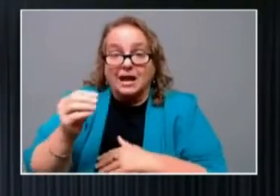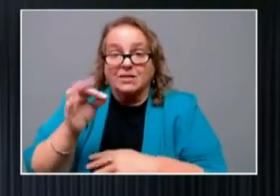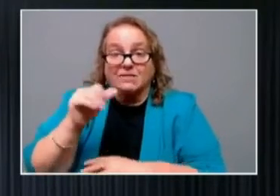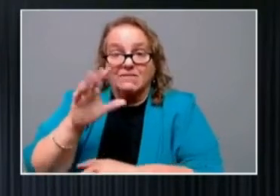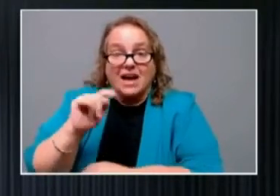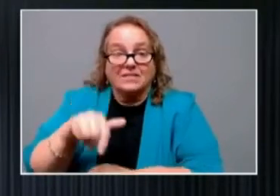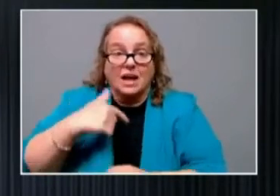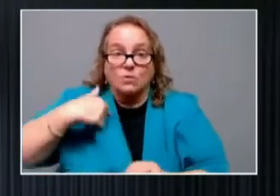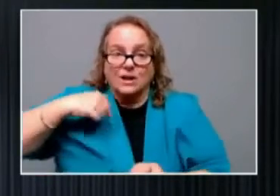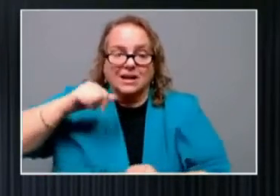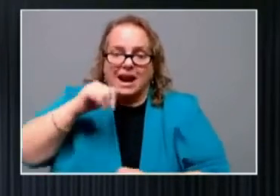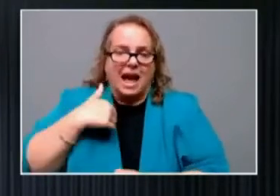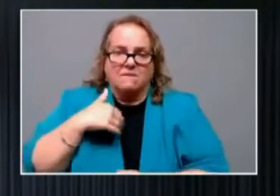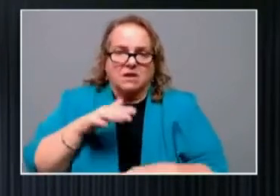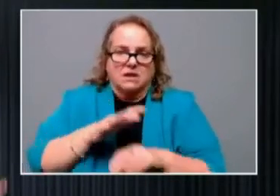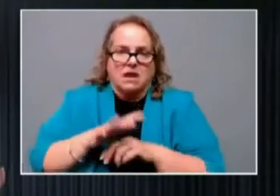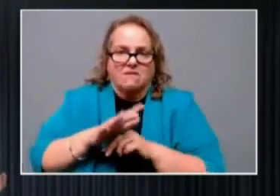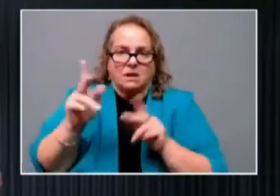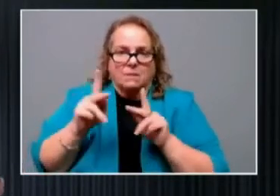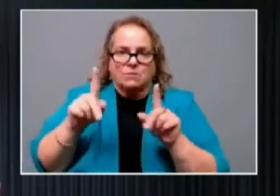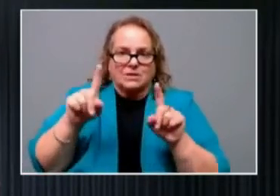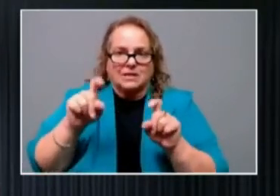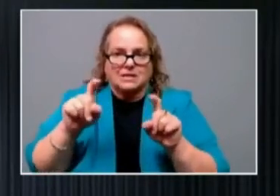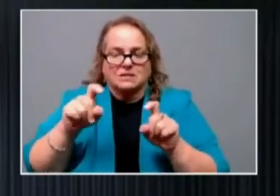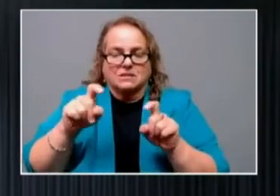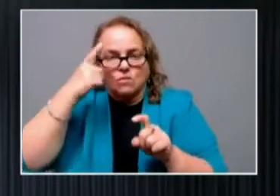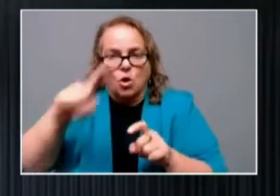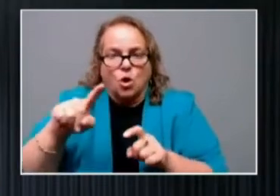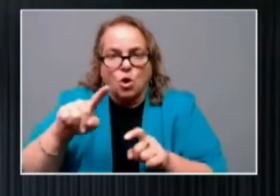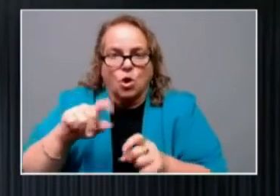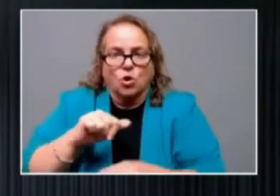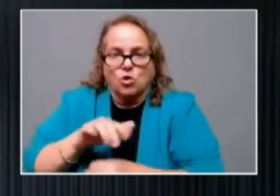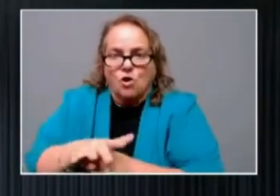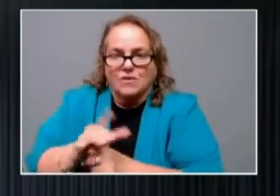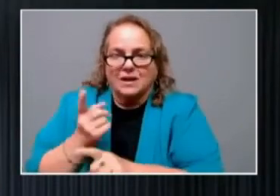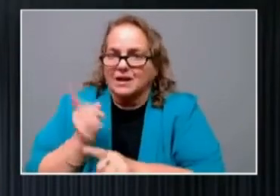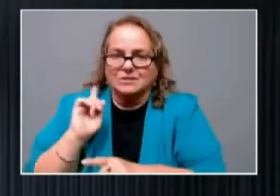number of people get tested for covid last week Than in the previous weeks.